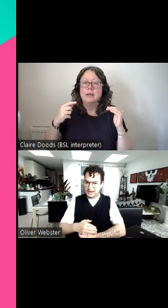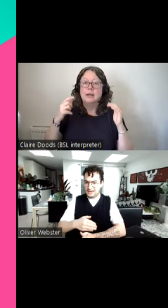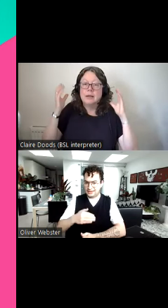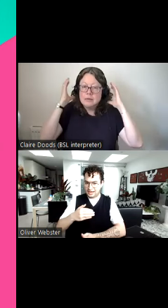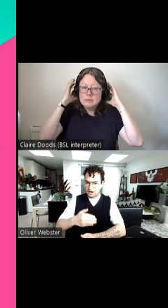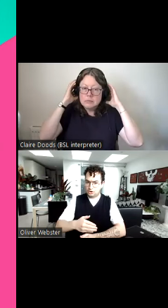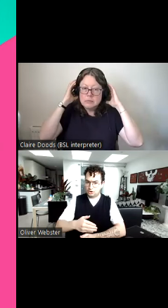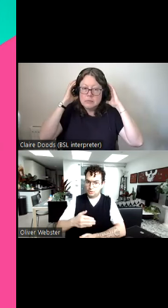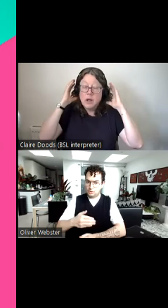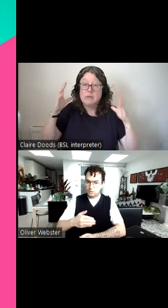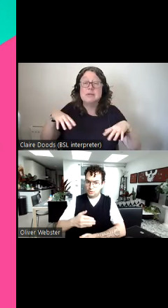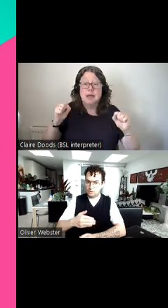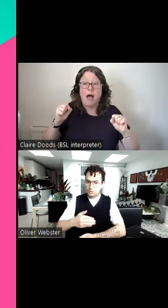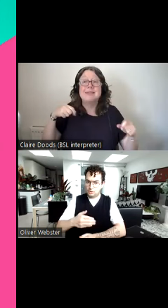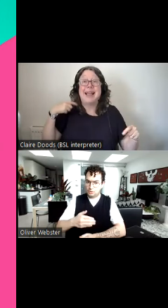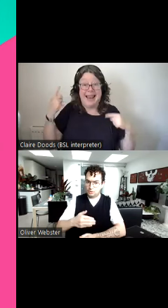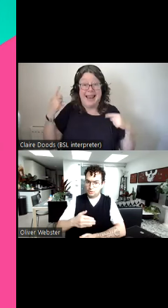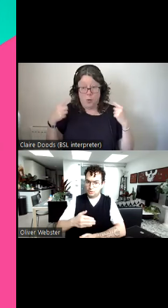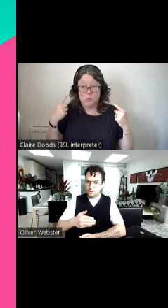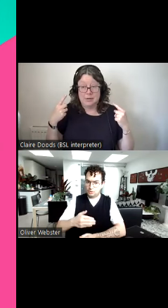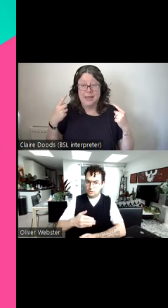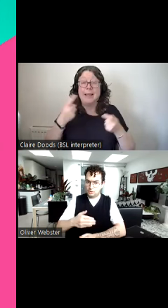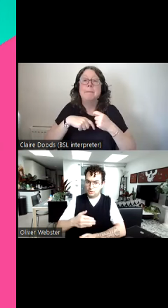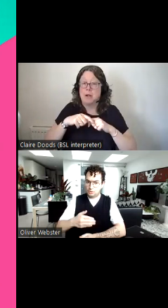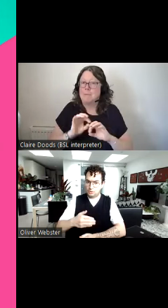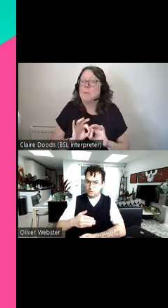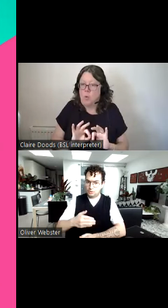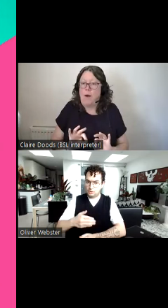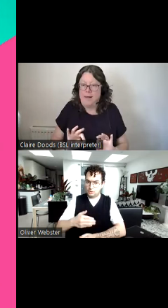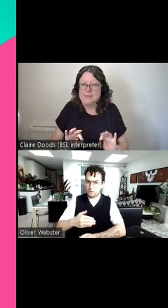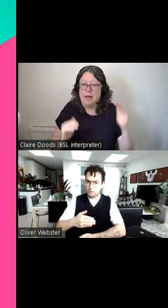and get quieter with the same pitch.